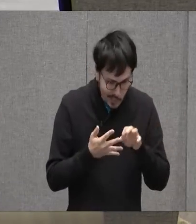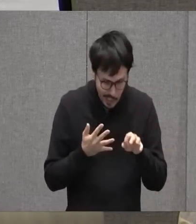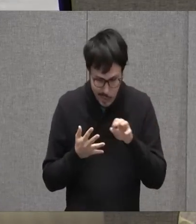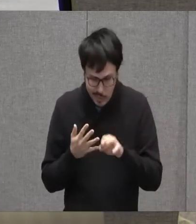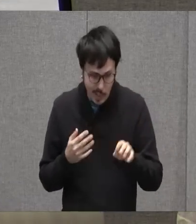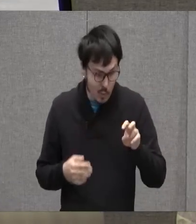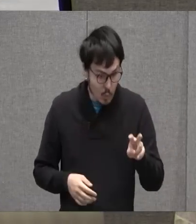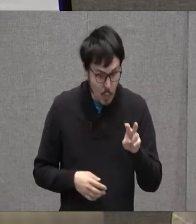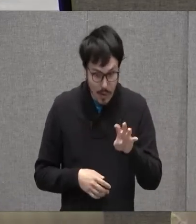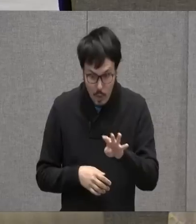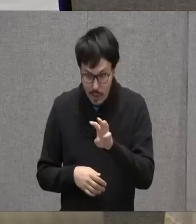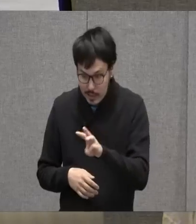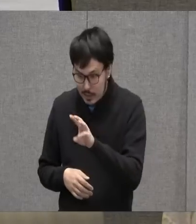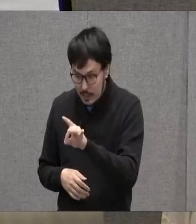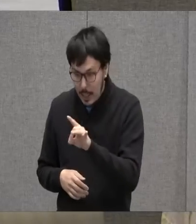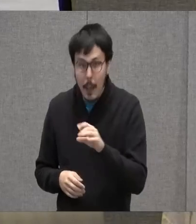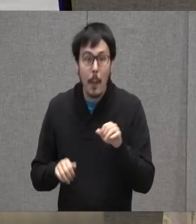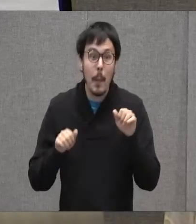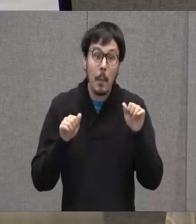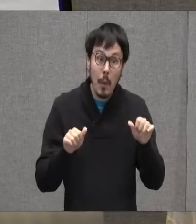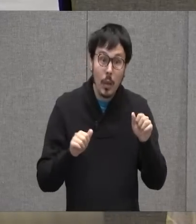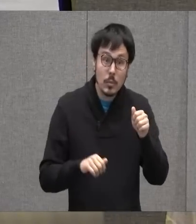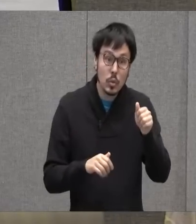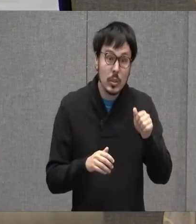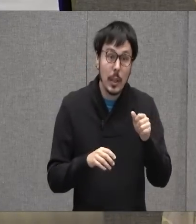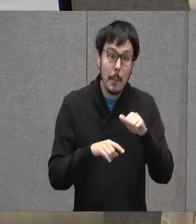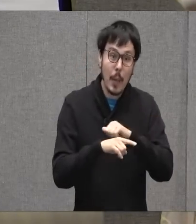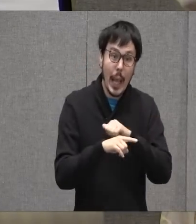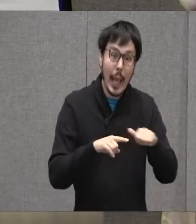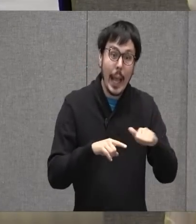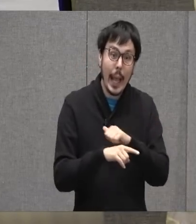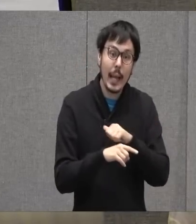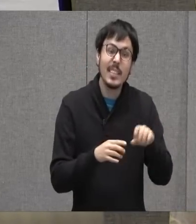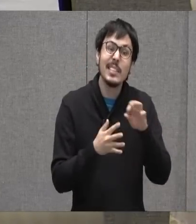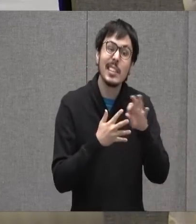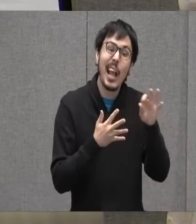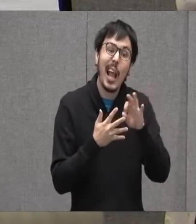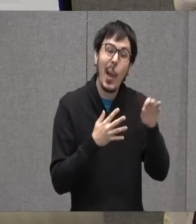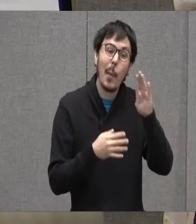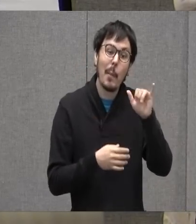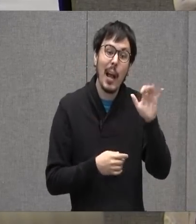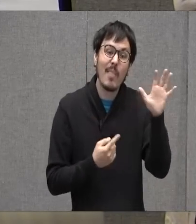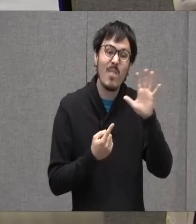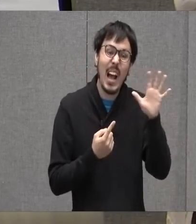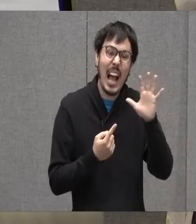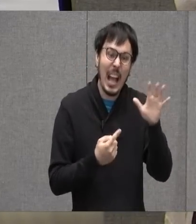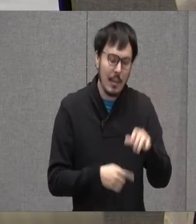some counting by fives just like we did today. Now let's write the word 20.